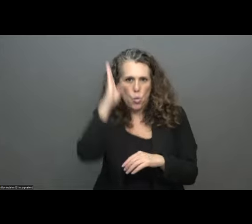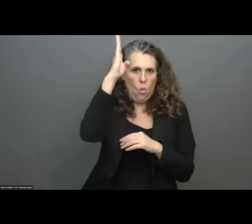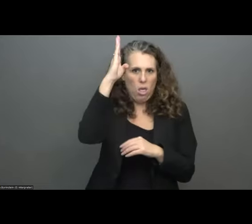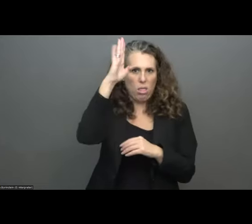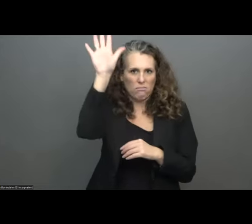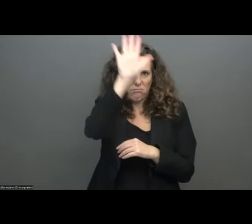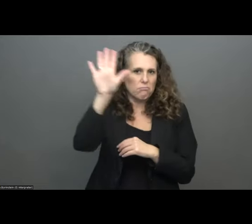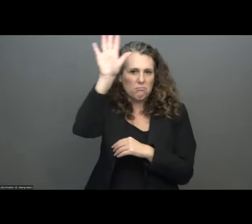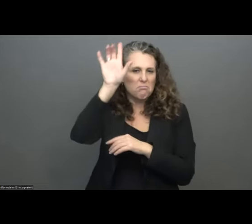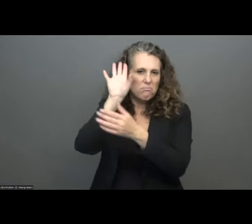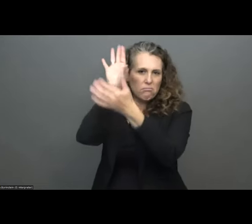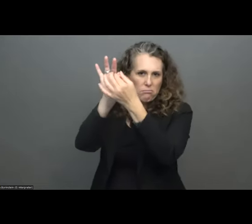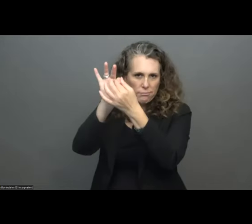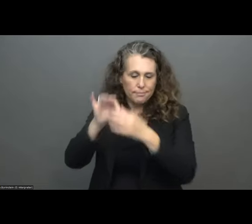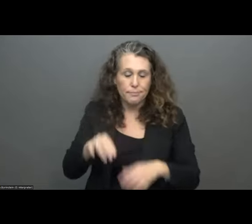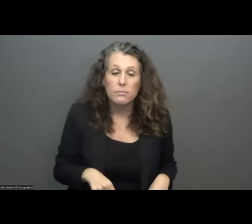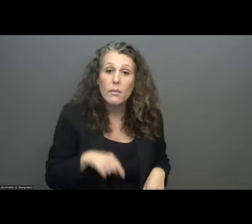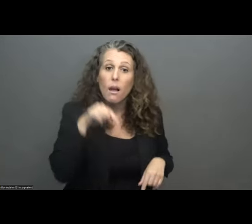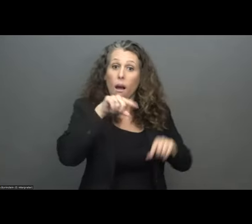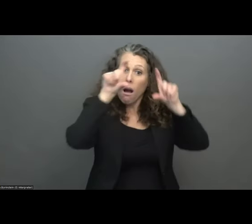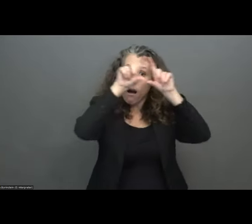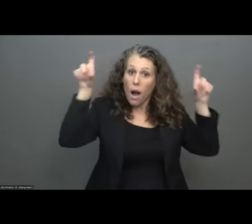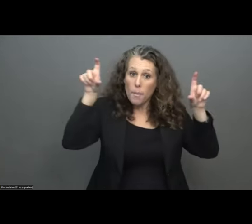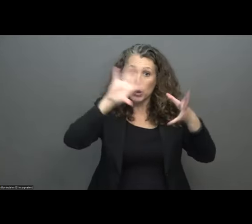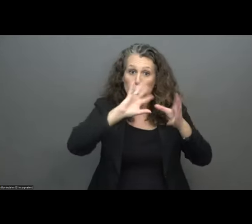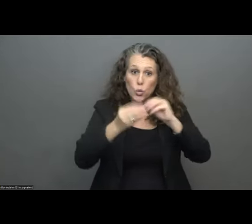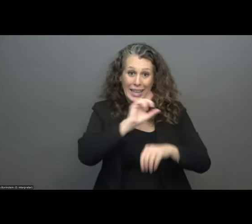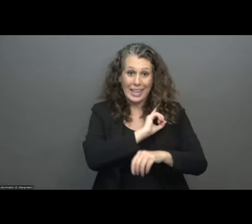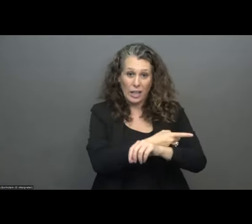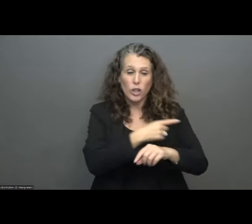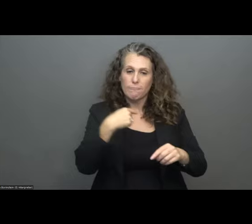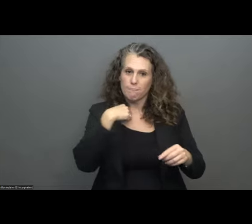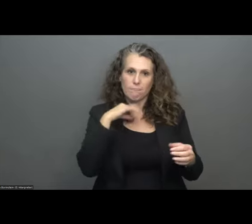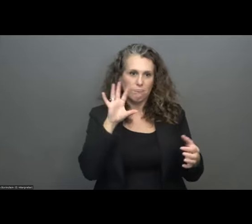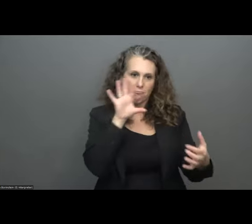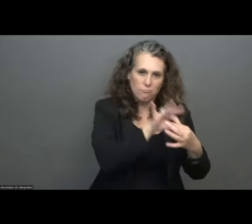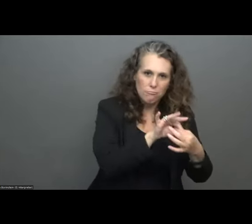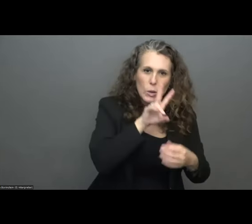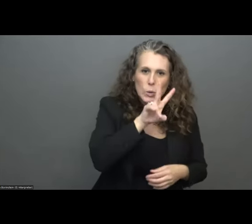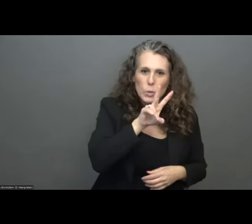get back on today it is if you click on this show Missy Missy pretty.